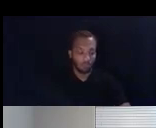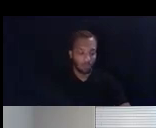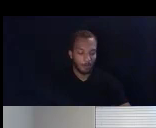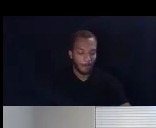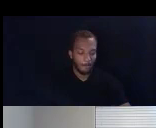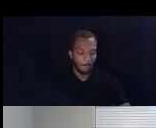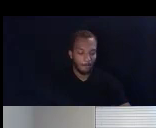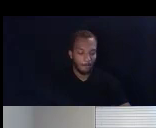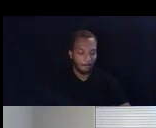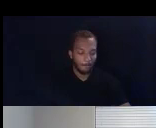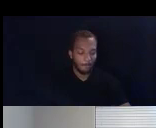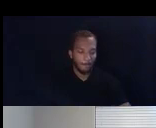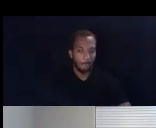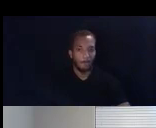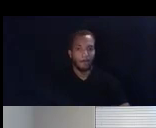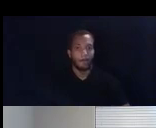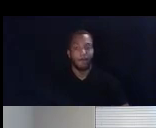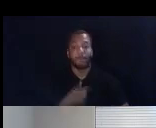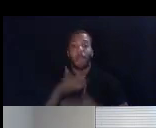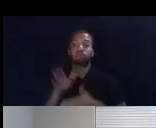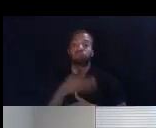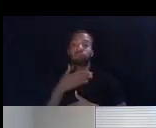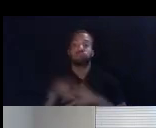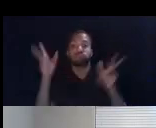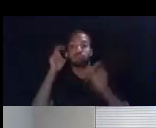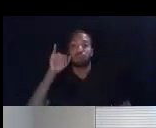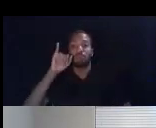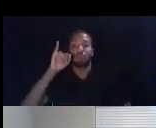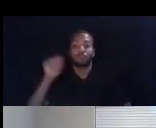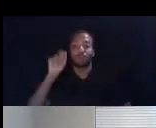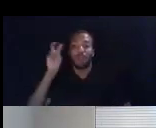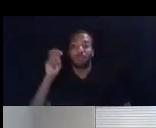I feel like playing jazz music as we wait.